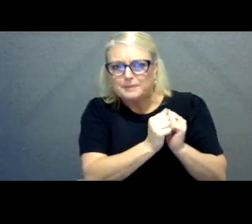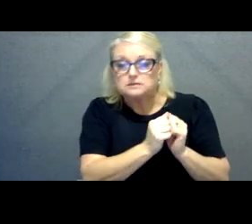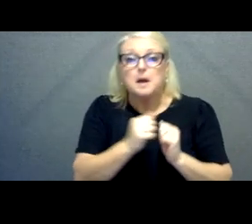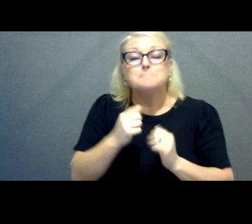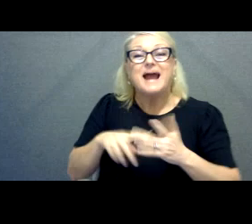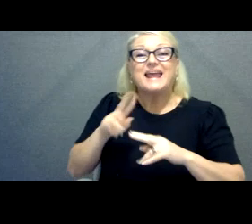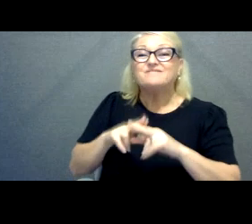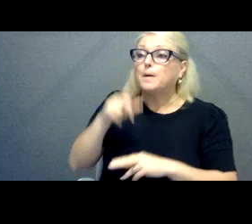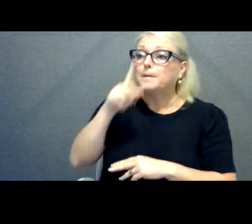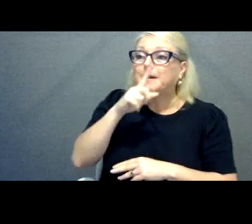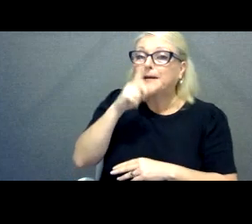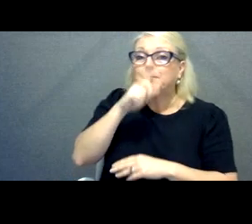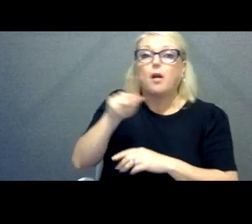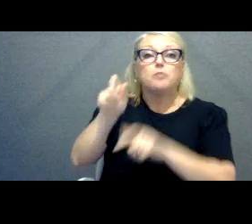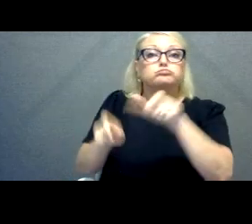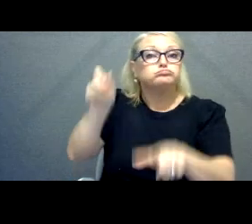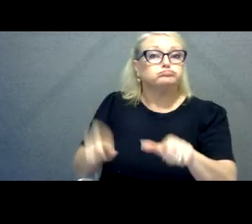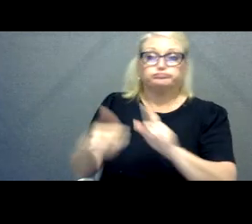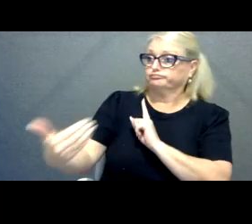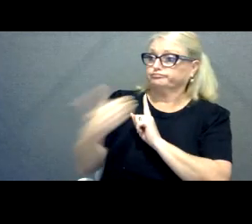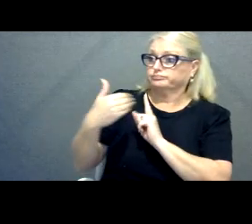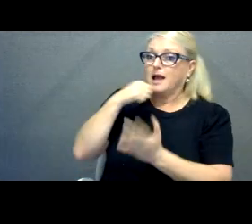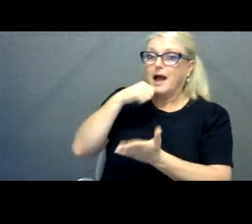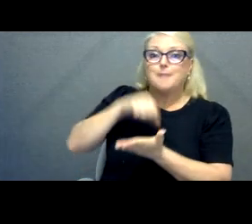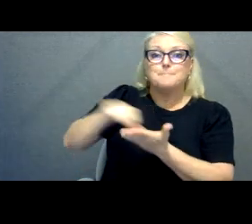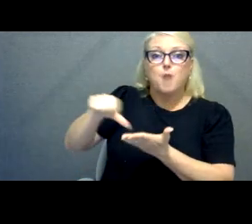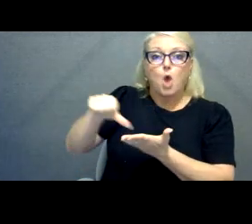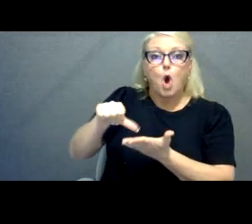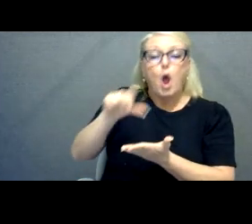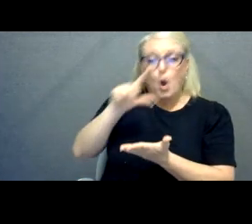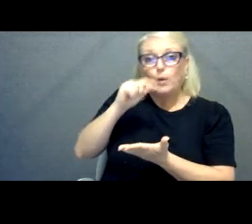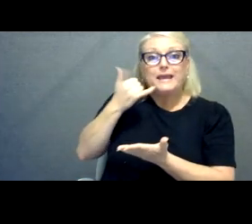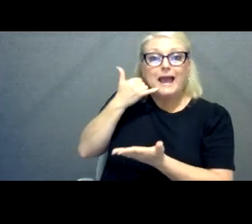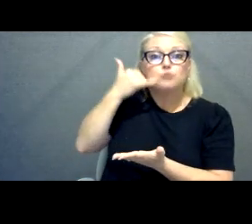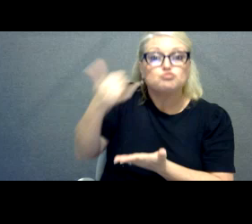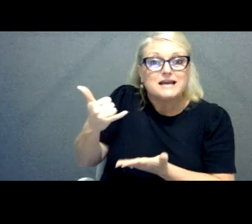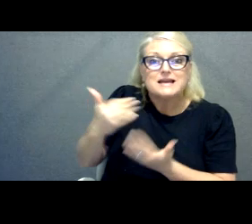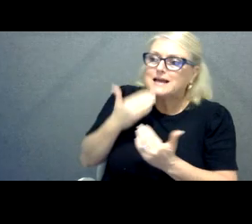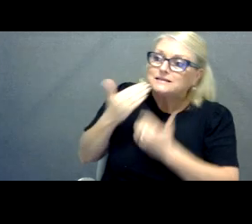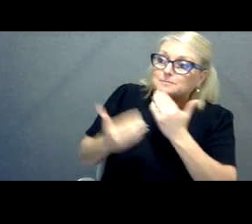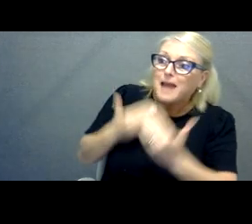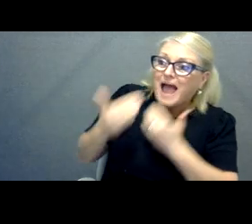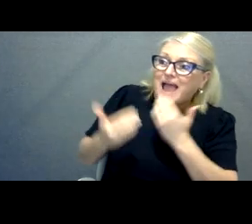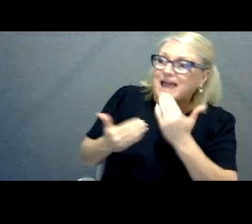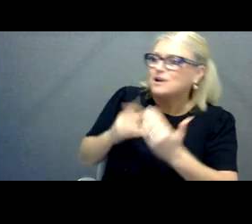up the phone and and talk to the client and to explain what we need um sometimes that doesn't